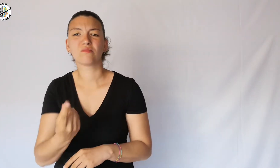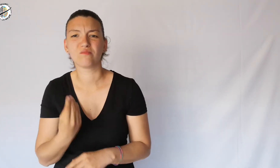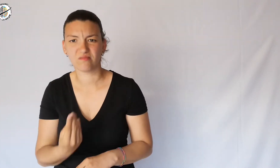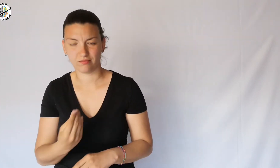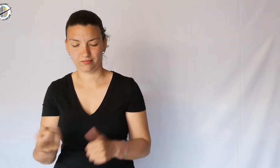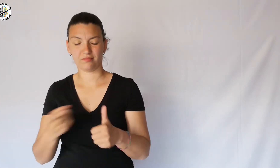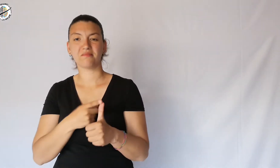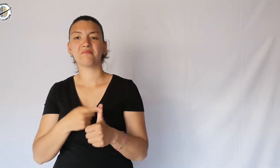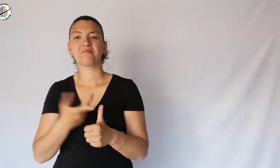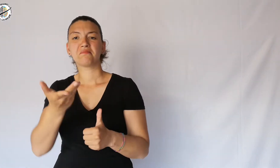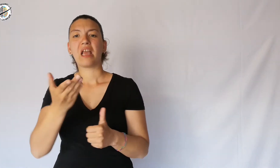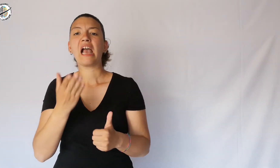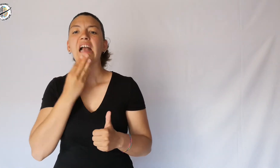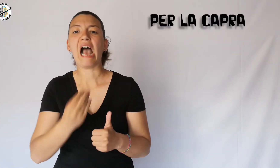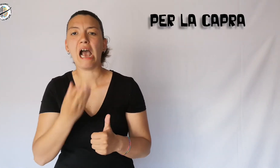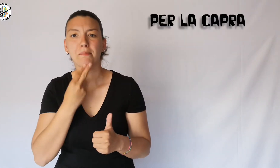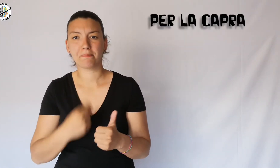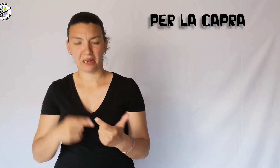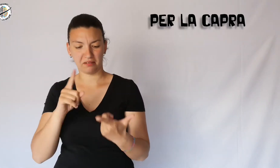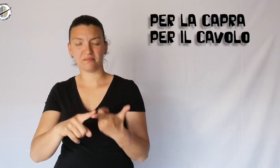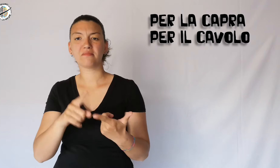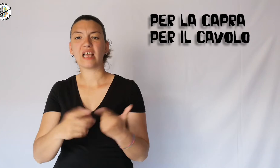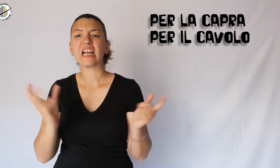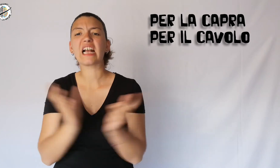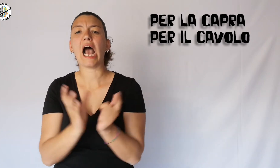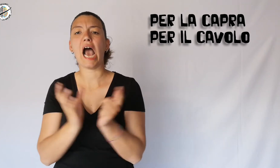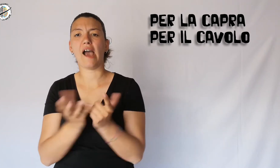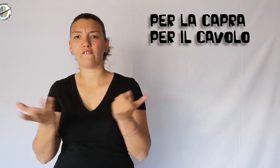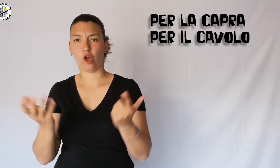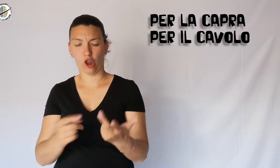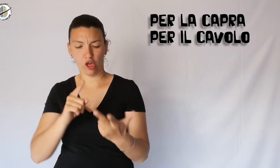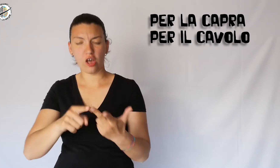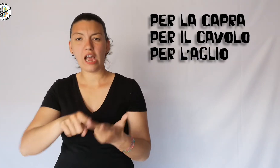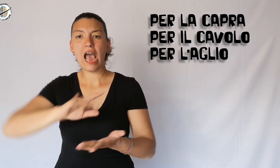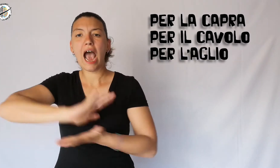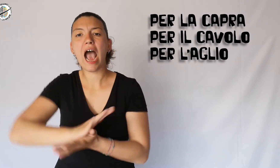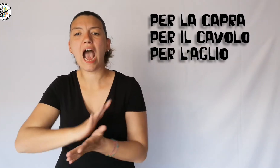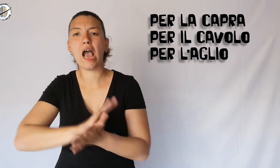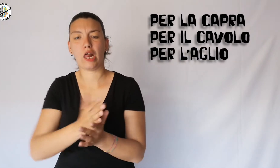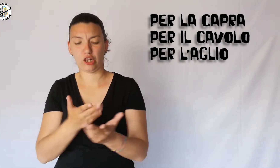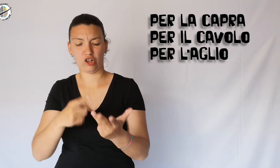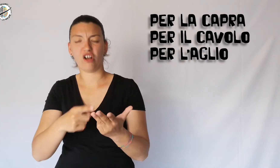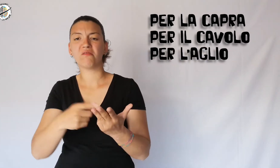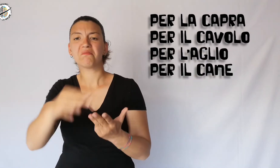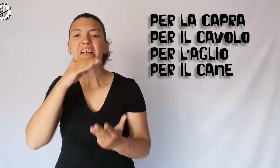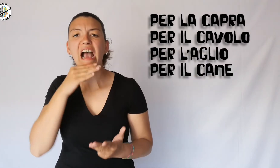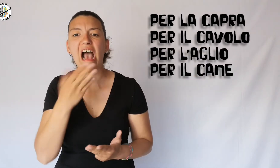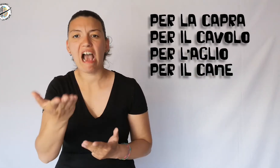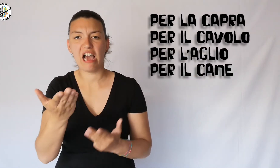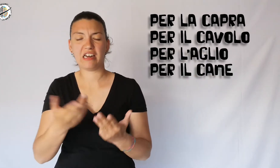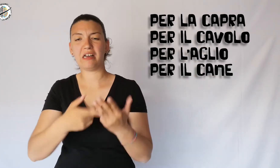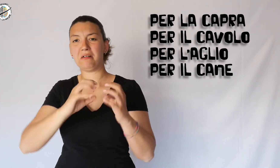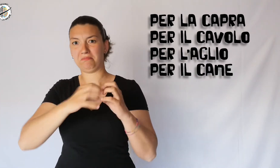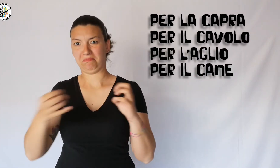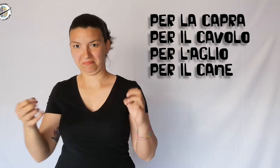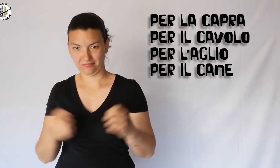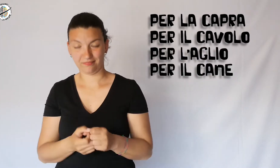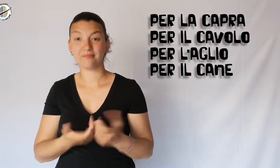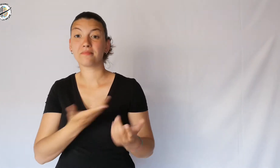such as "for the goat", "for the cabbage", "for the garlic", "for the dog", etc.